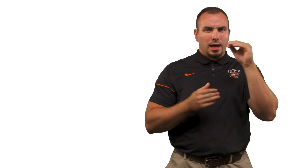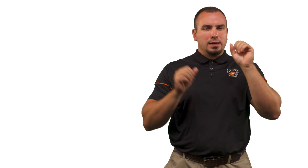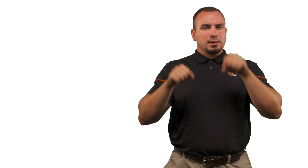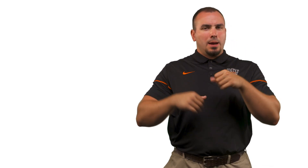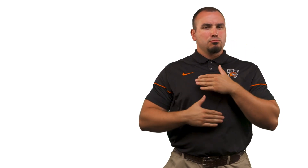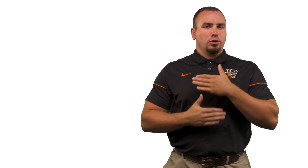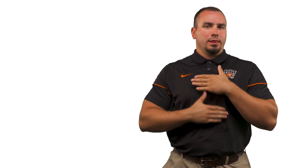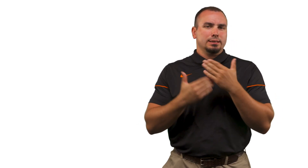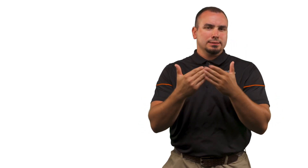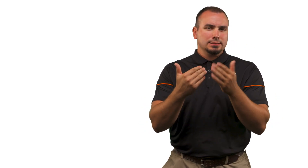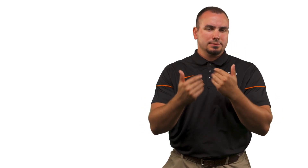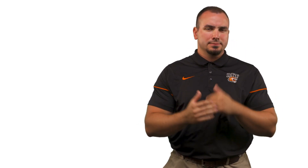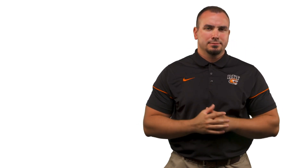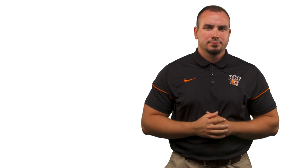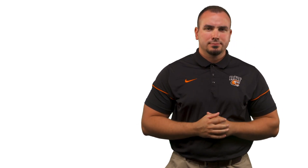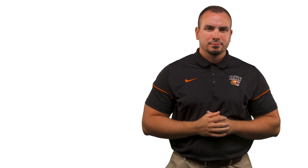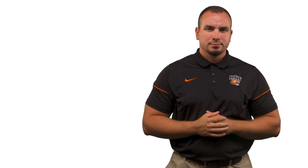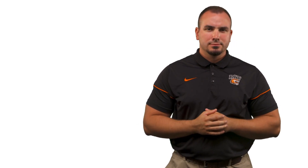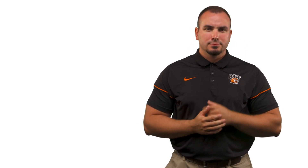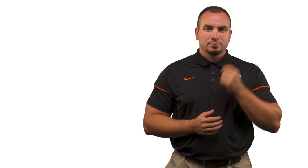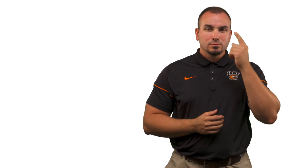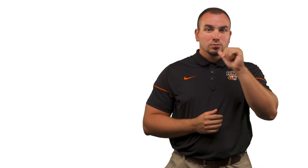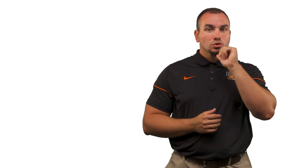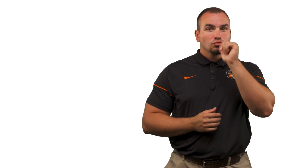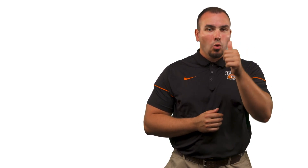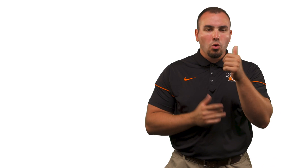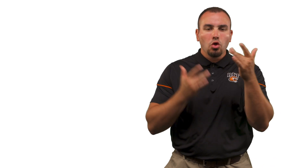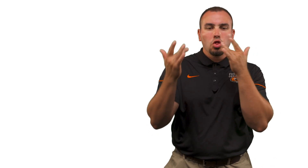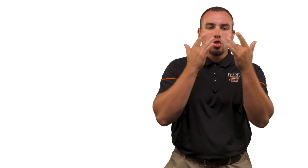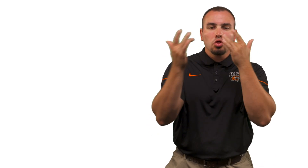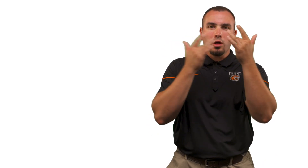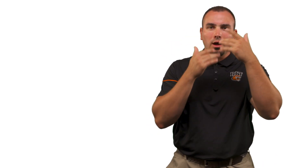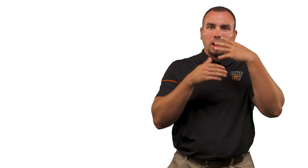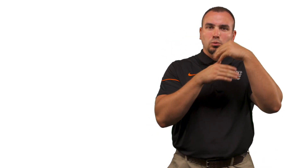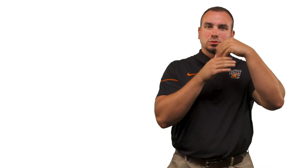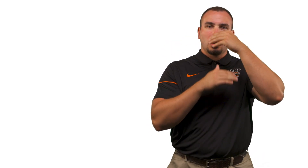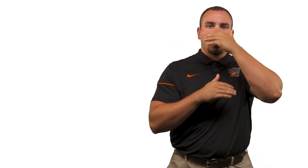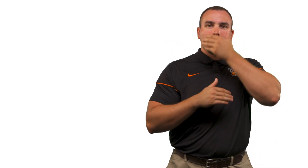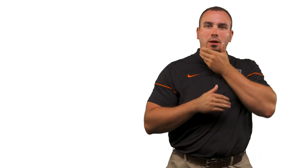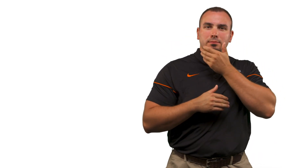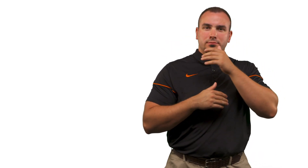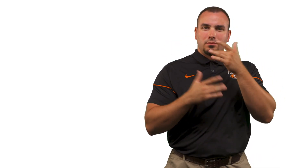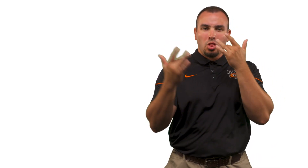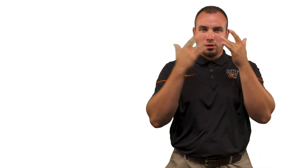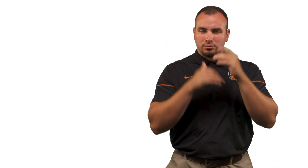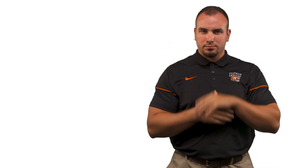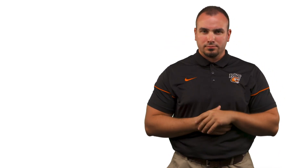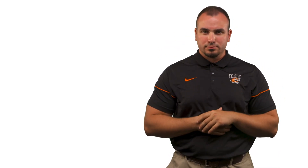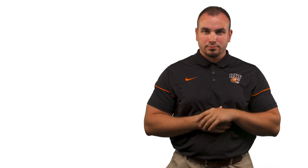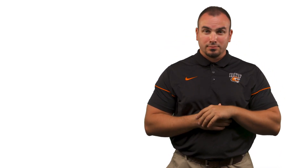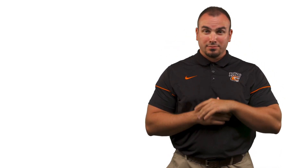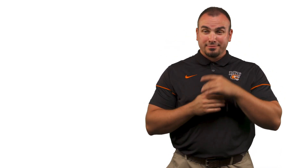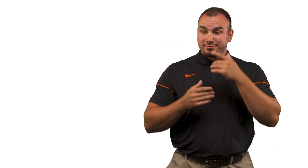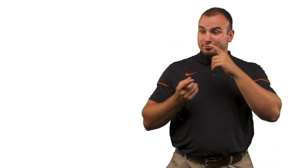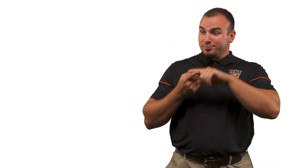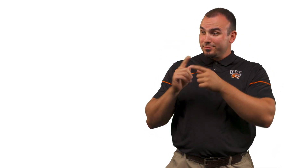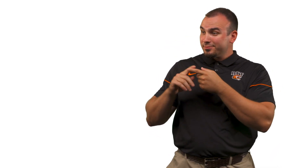Make sure you can breathe easily. DO NOT touch the outside portion of the mask